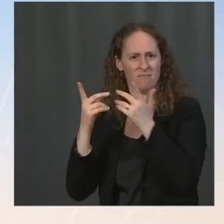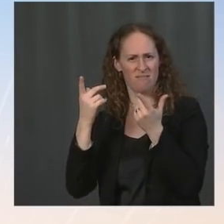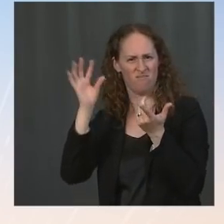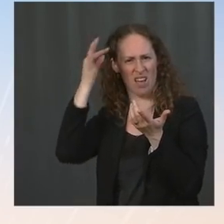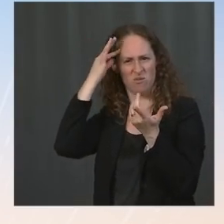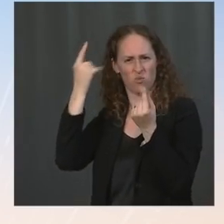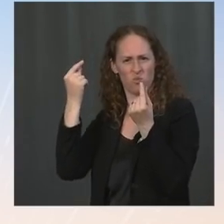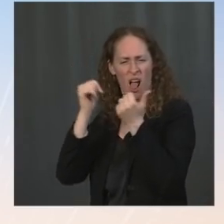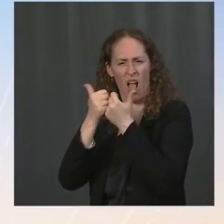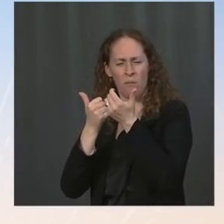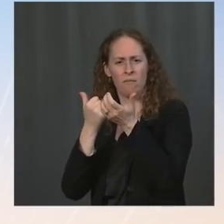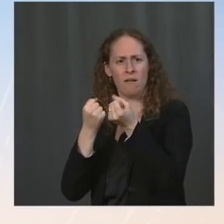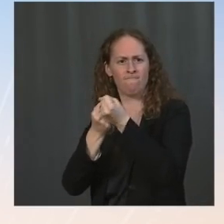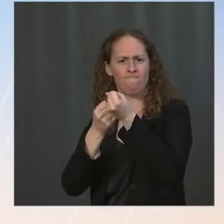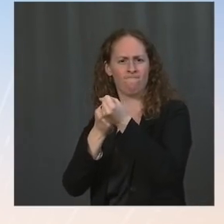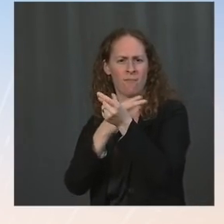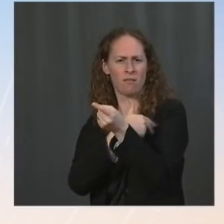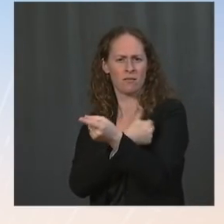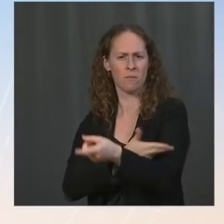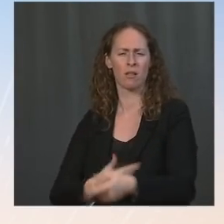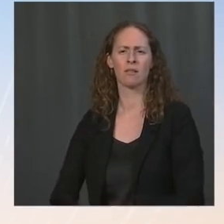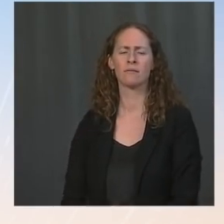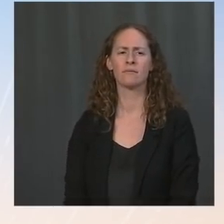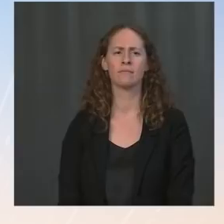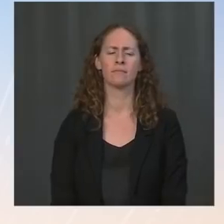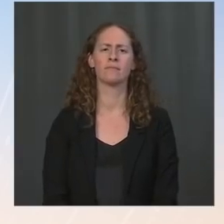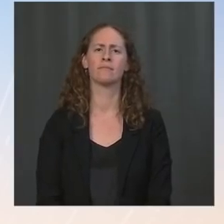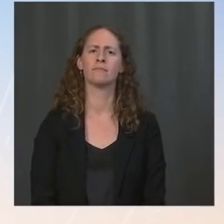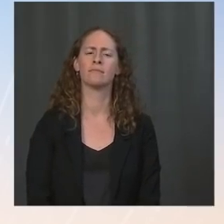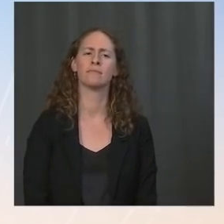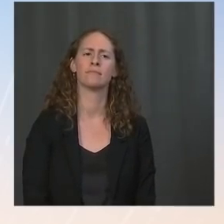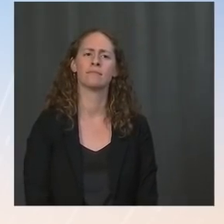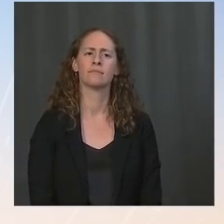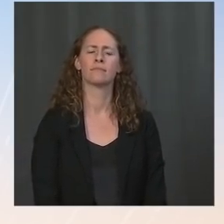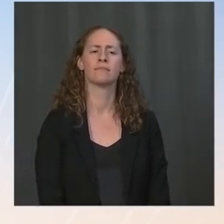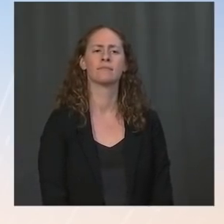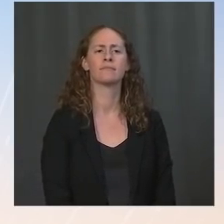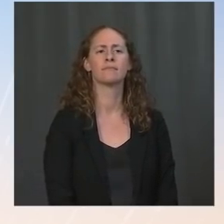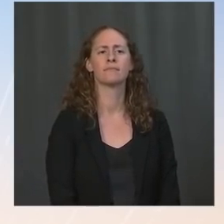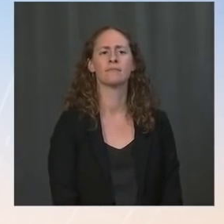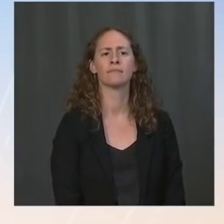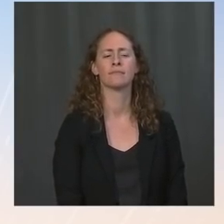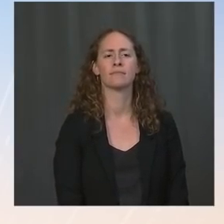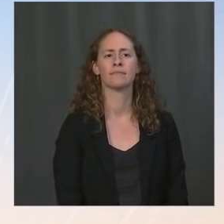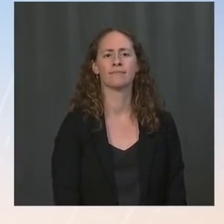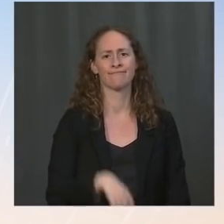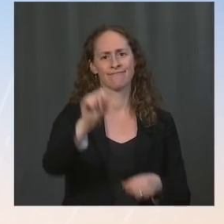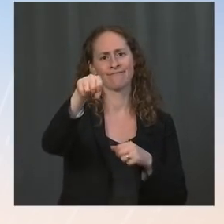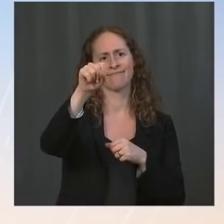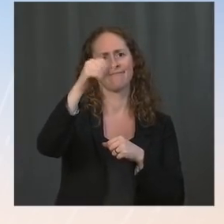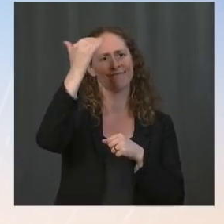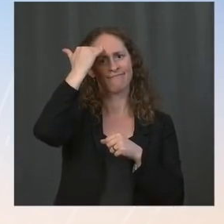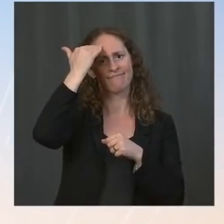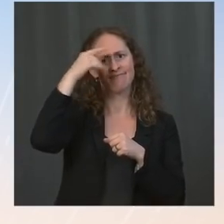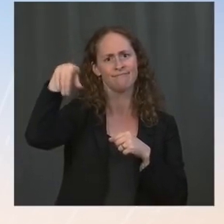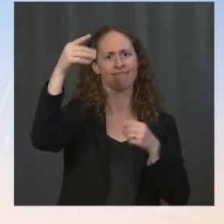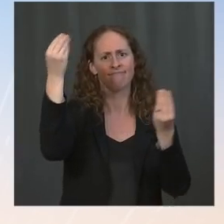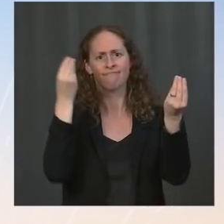So, first, let me say that I know there have been a range of reports out there but, as of late last night, no hospitals had run out of oxygen -- as of late last night.